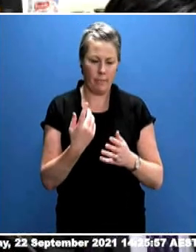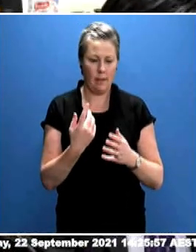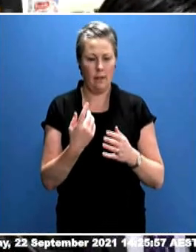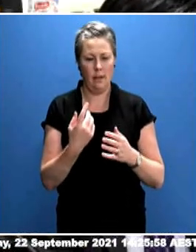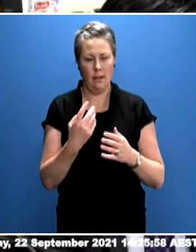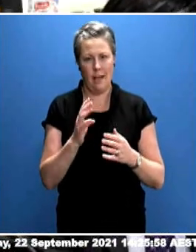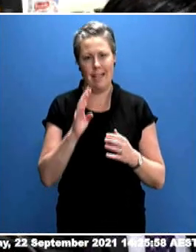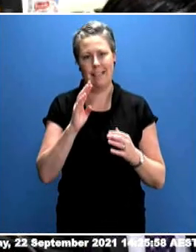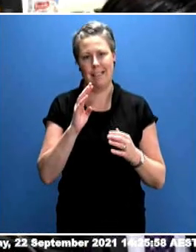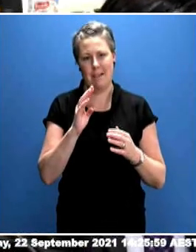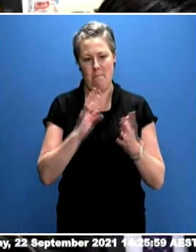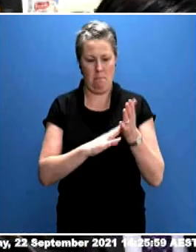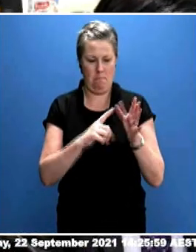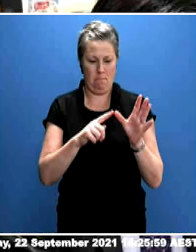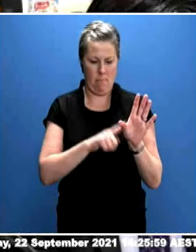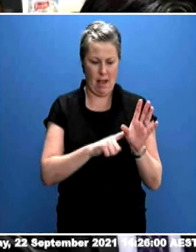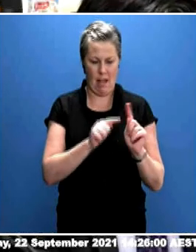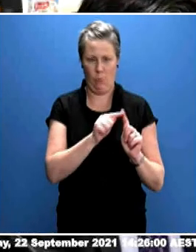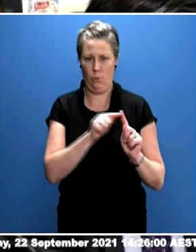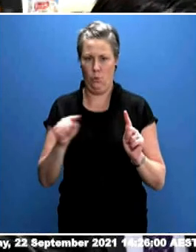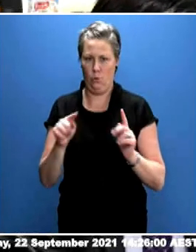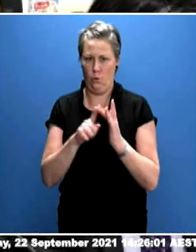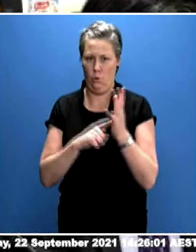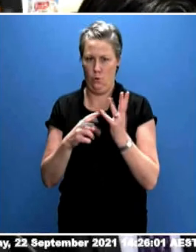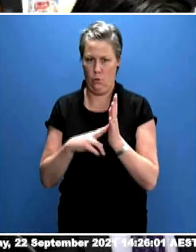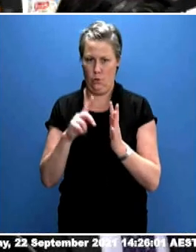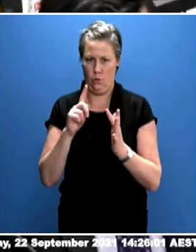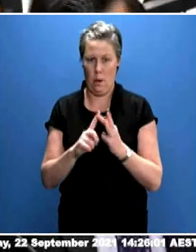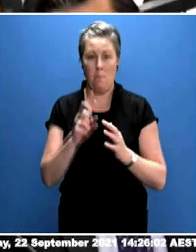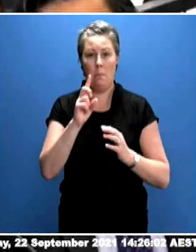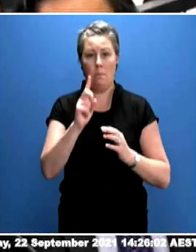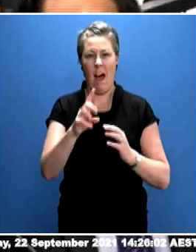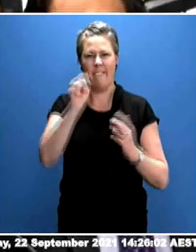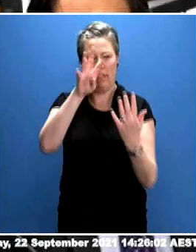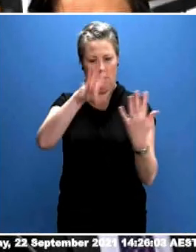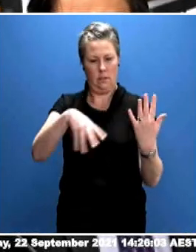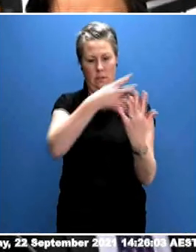Now, the totals which are on the right-hand side are 78 with a disability